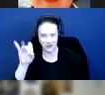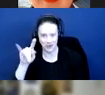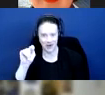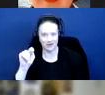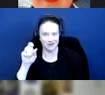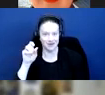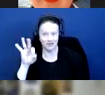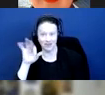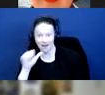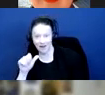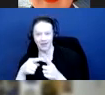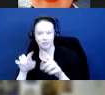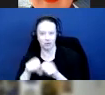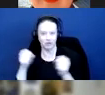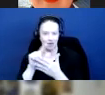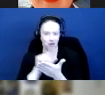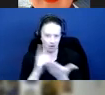And then what we're going to talk about today